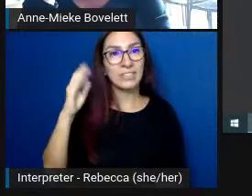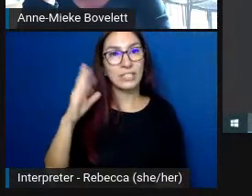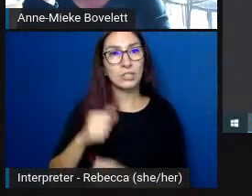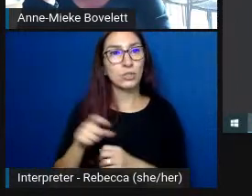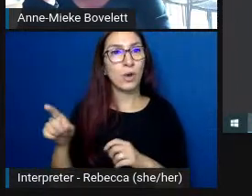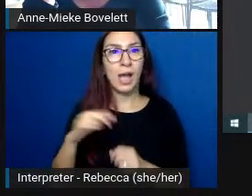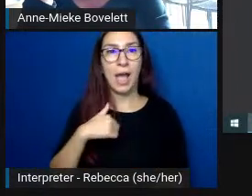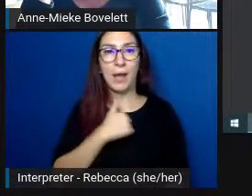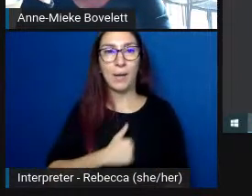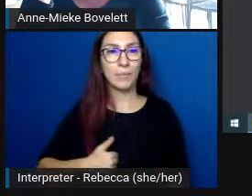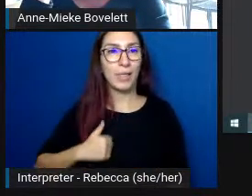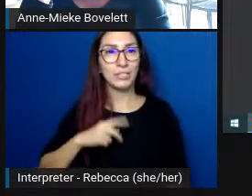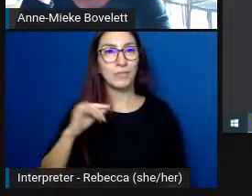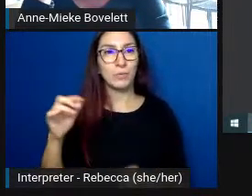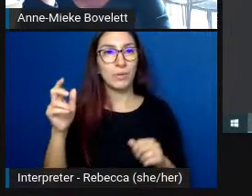Lazar Bulatovic: .